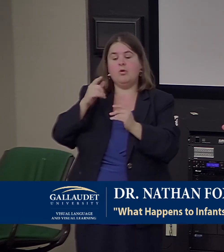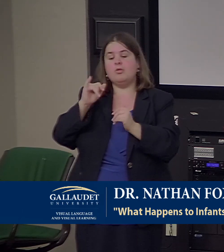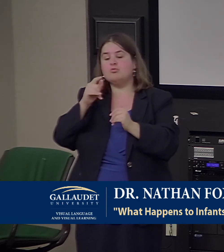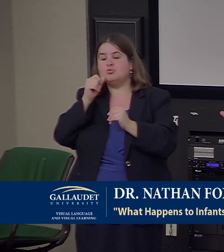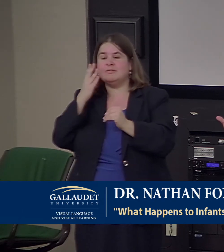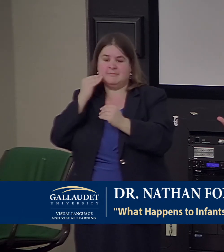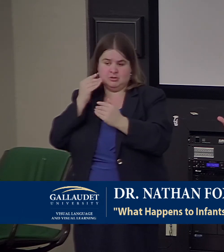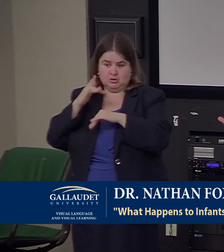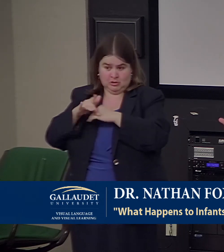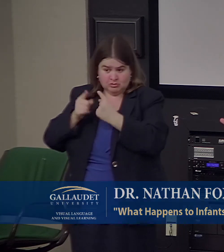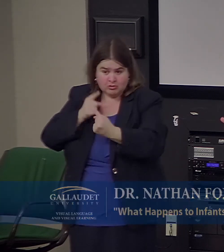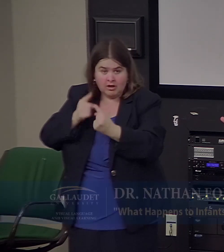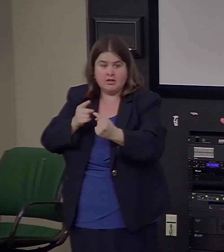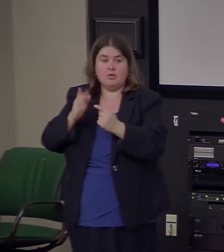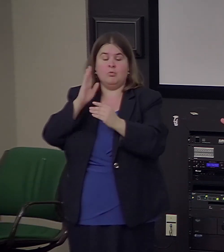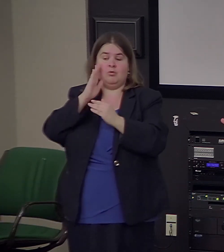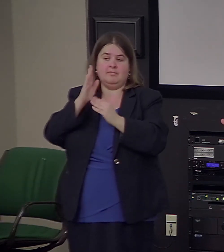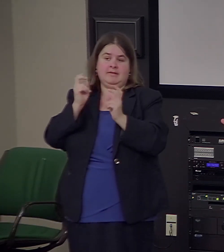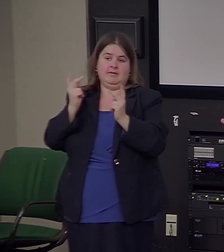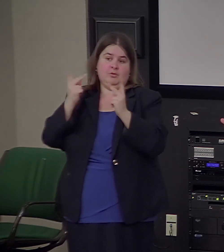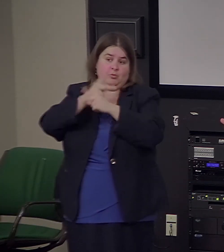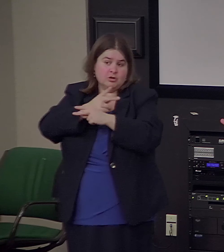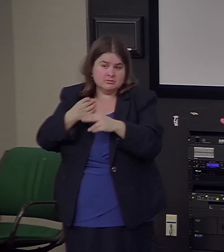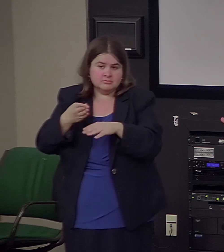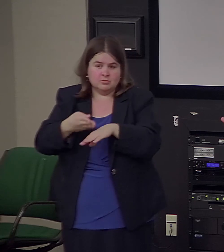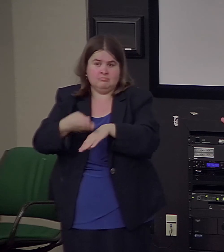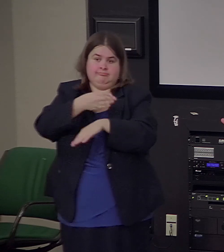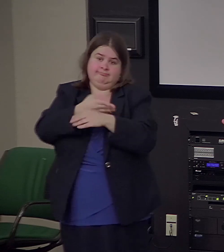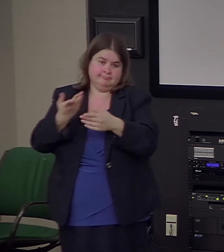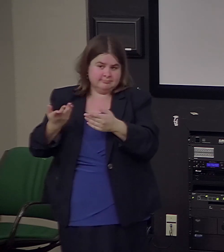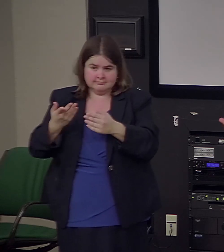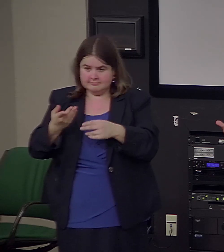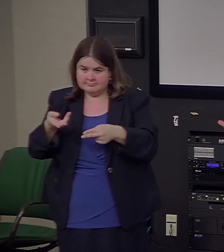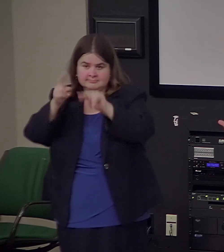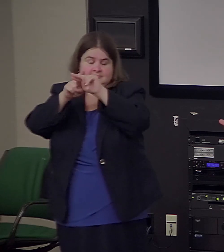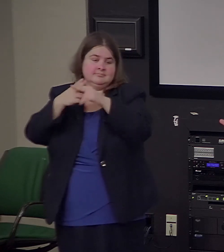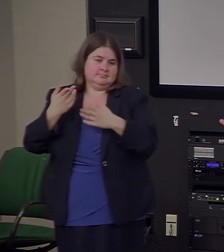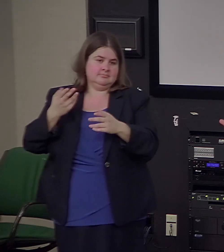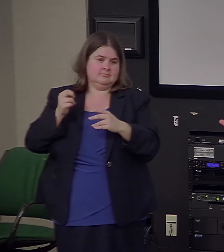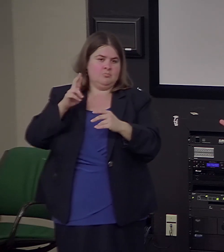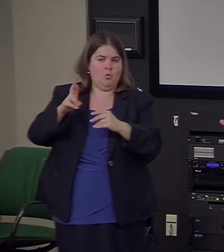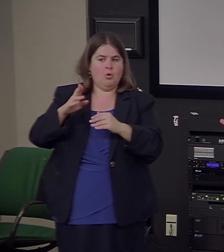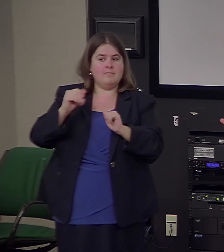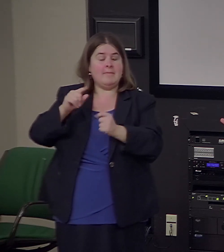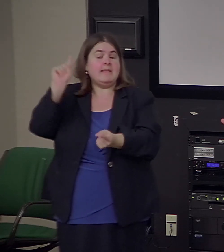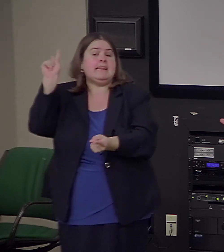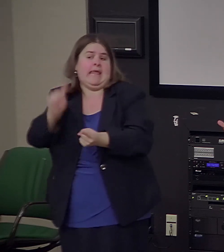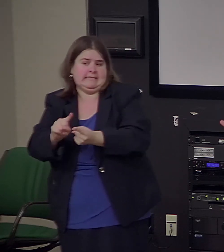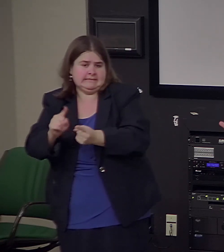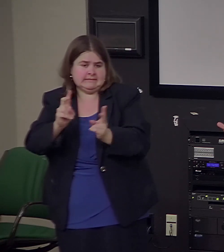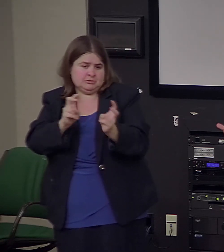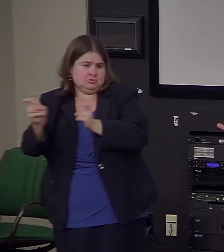are they enhanced in this group of children? Or are they diminished as a function